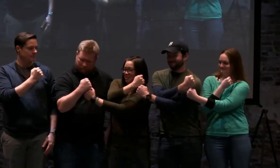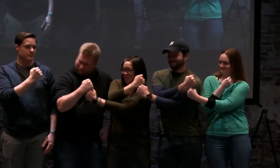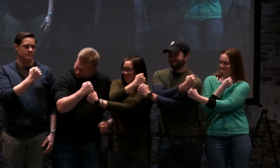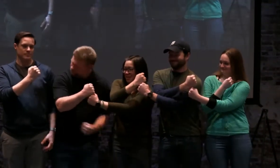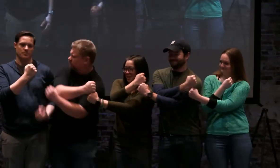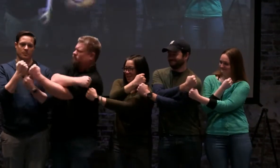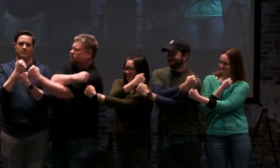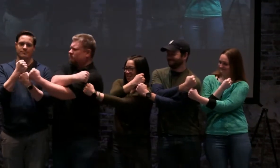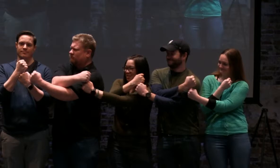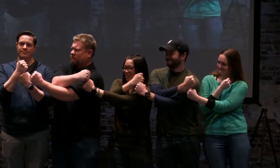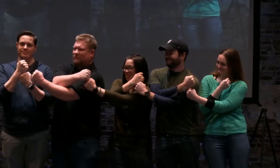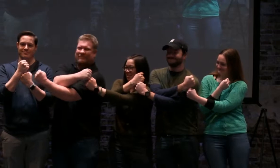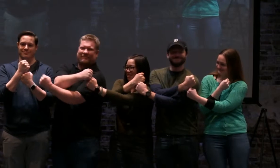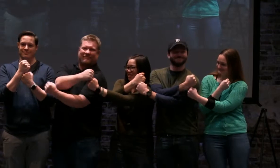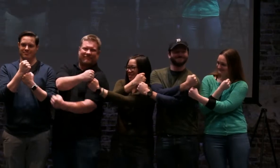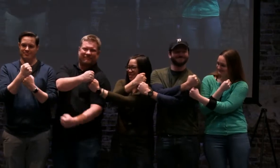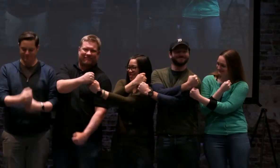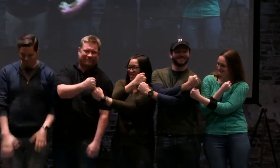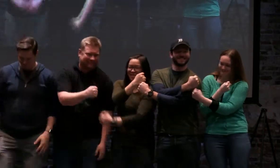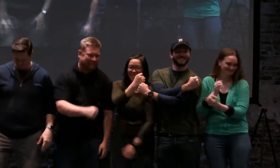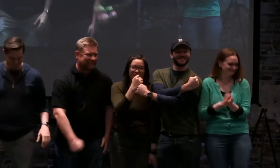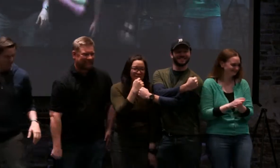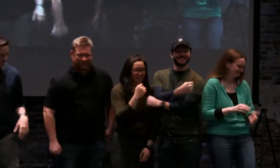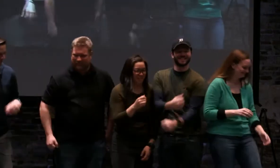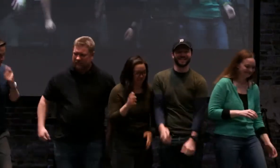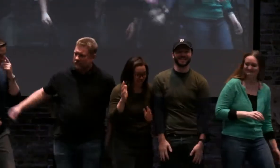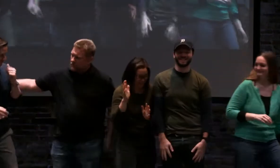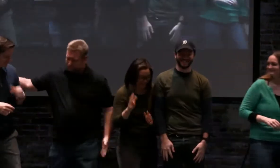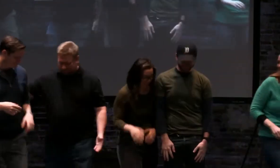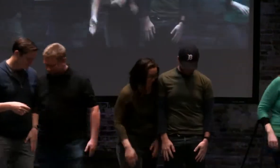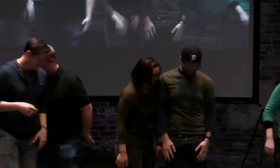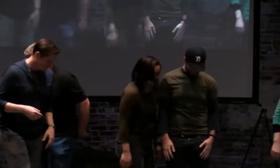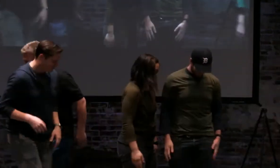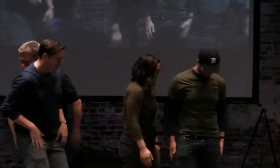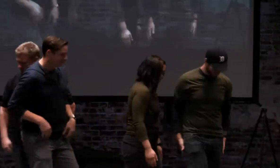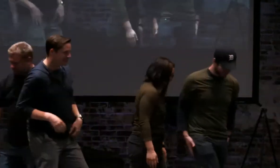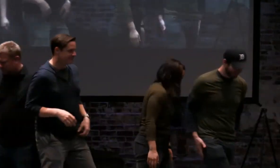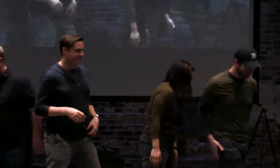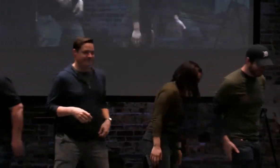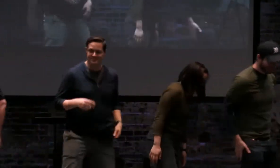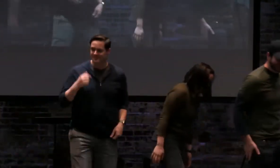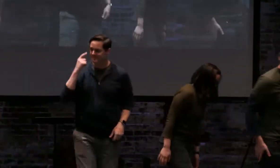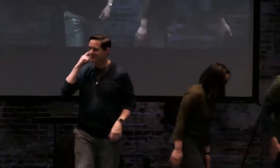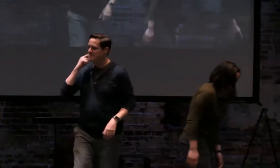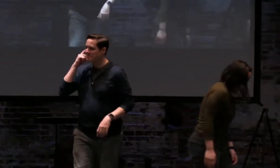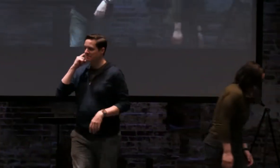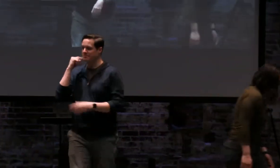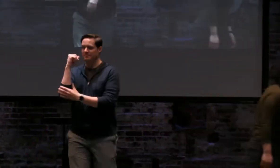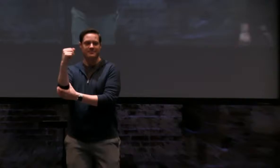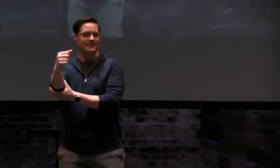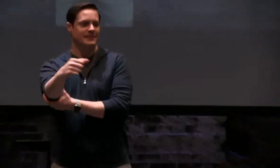[Male Interpreter 2] Ad-vo-ca-cy. Ad-vo-ca-cy.